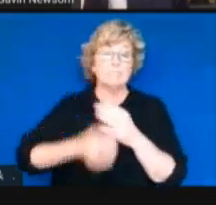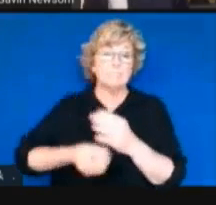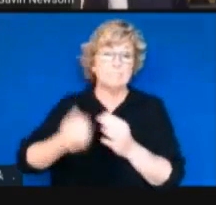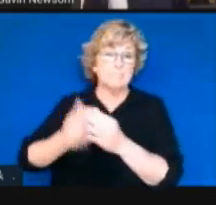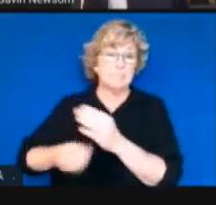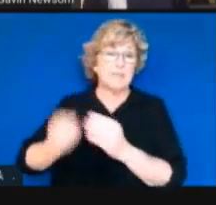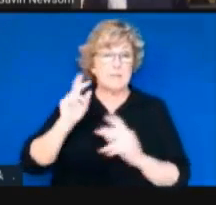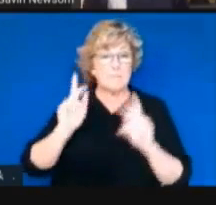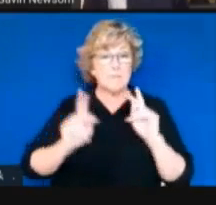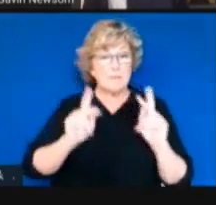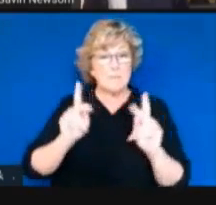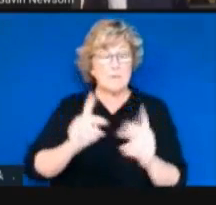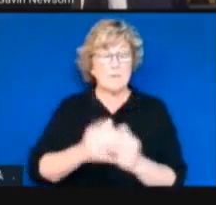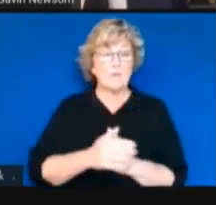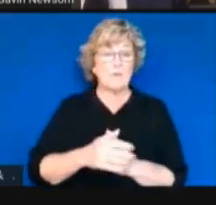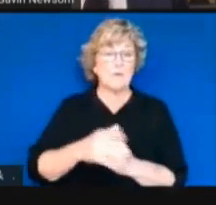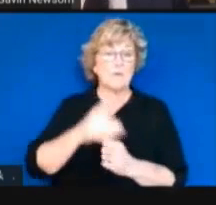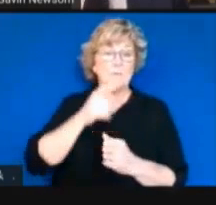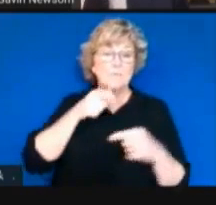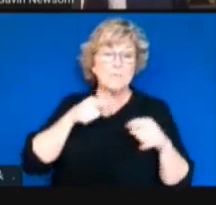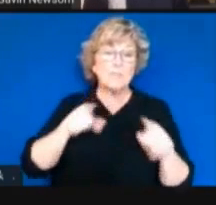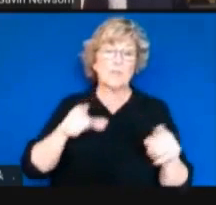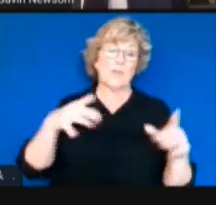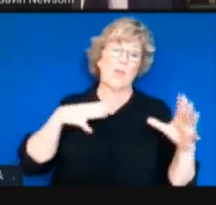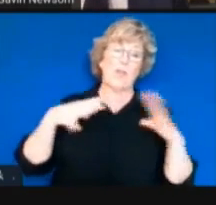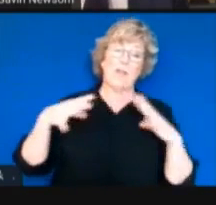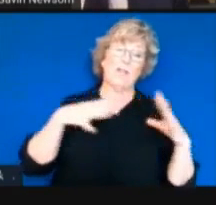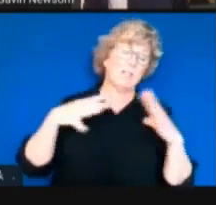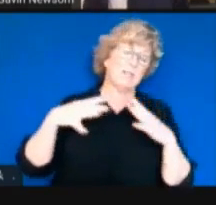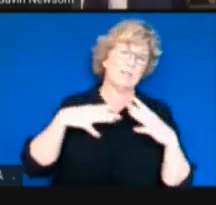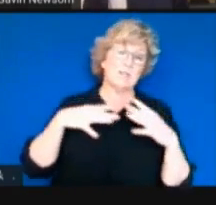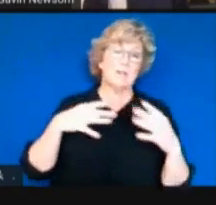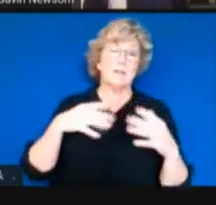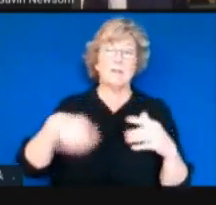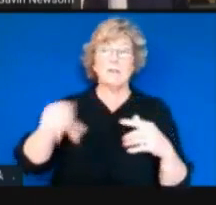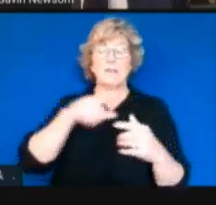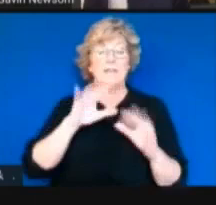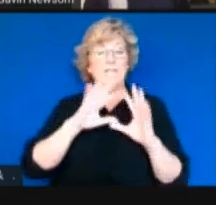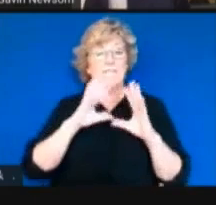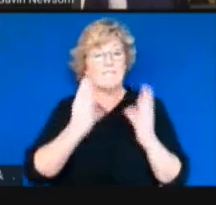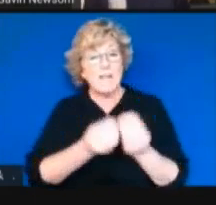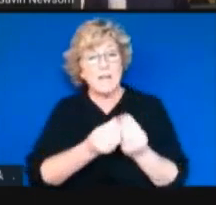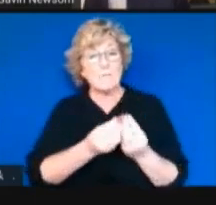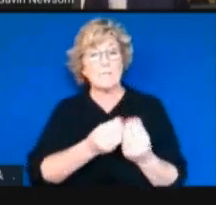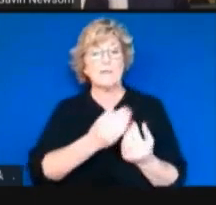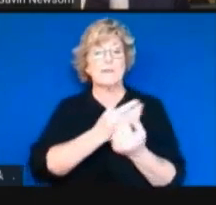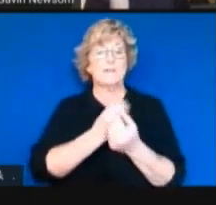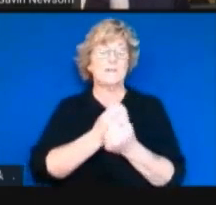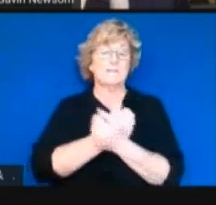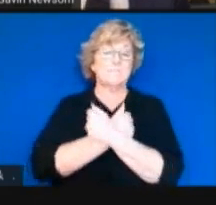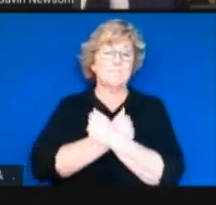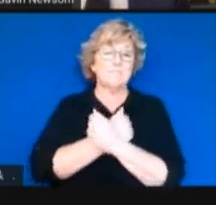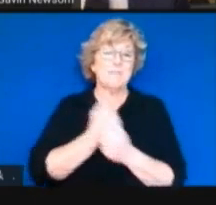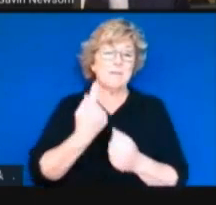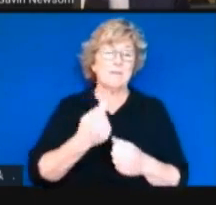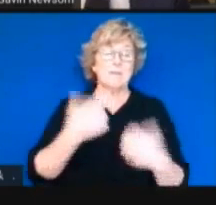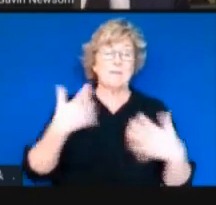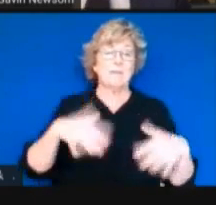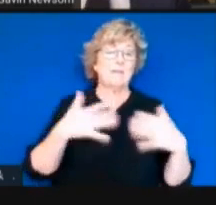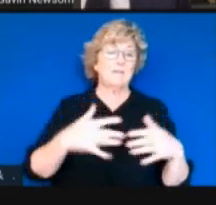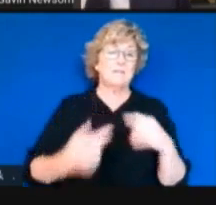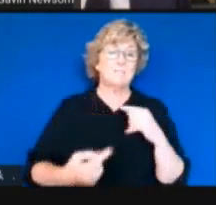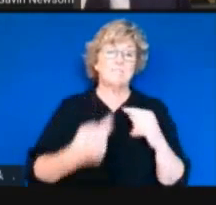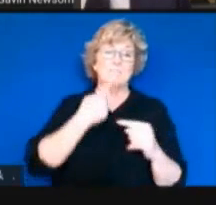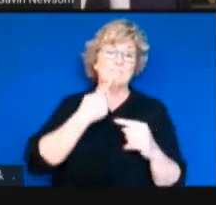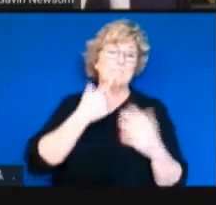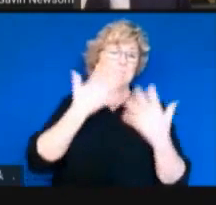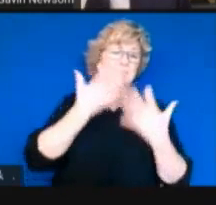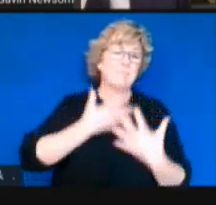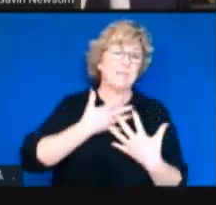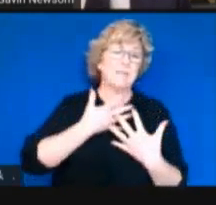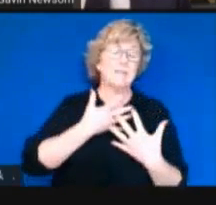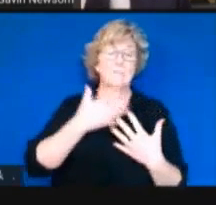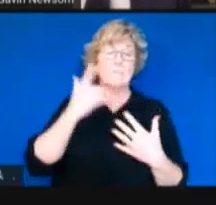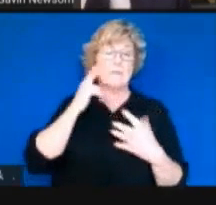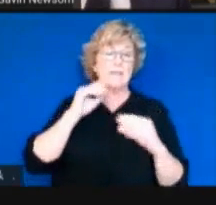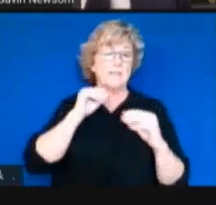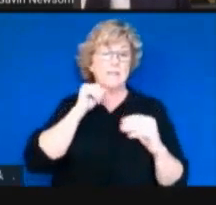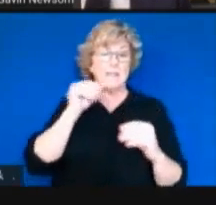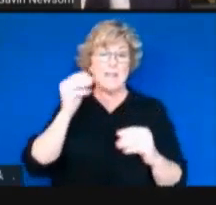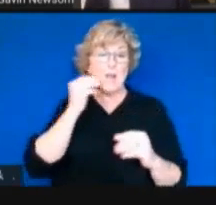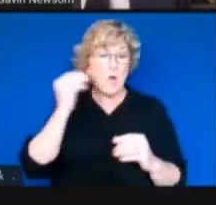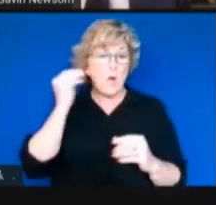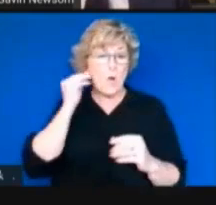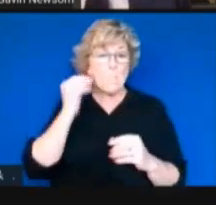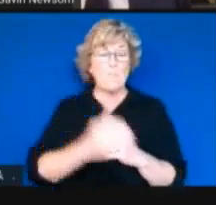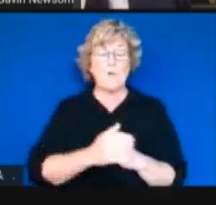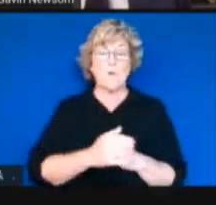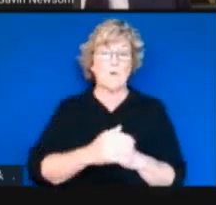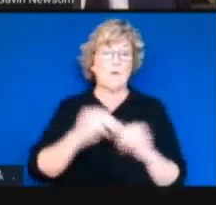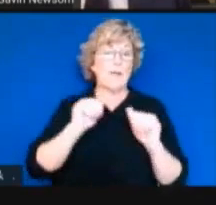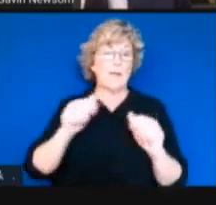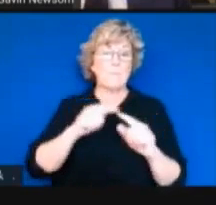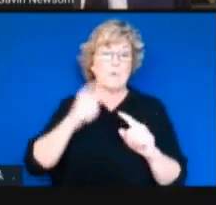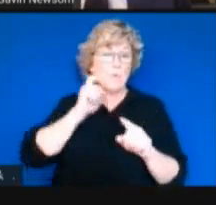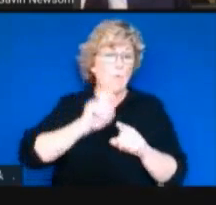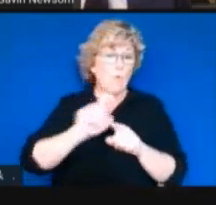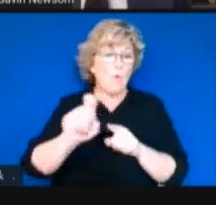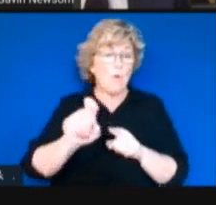AND HOW TRAGIC THE LOSS OF EVERY LIFE IS, BUT PARTICULARLY THOSE LIVES THAT ARE LOST DURING THE HOLIDAY SEASONS WITH LOVED ONES AND FAMILY MEMBERS TORN ASUNDER BECAUSE THEY DON'T HAVE THEIR